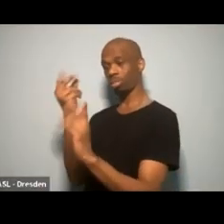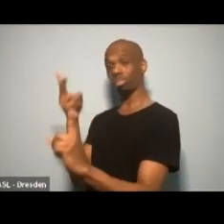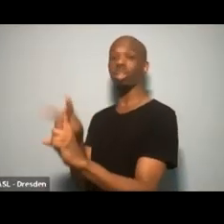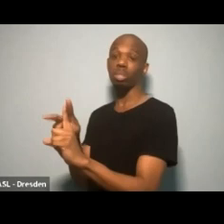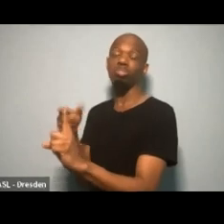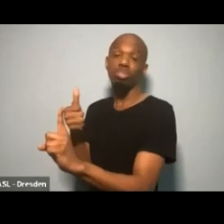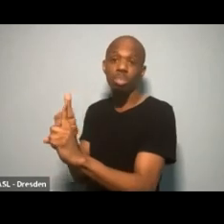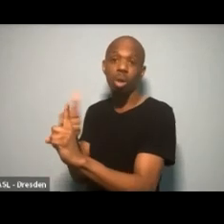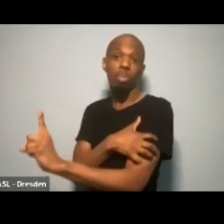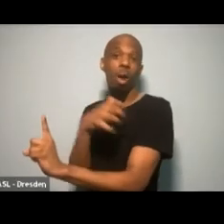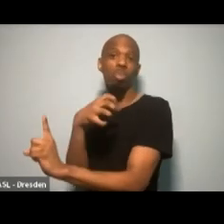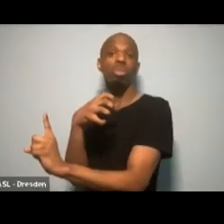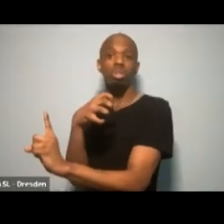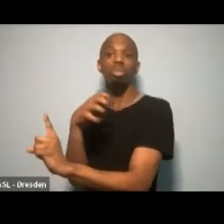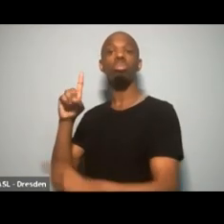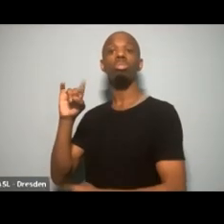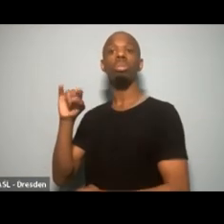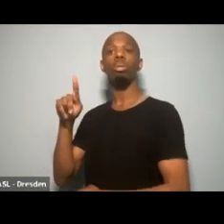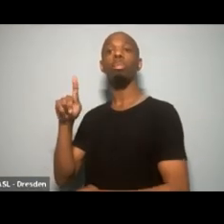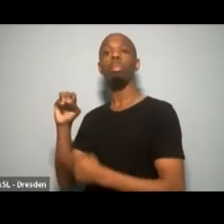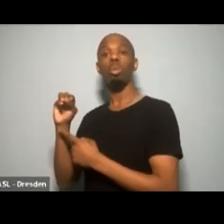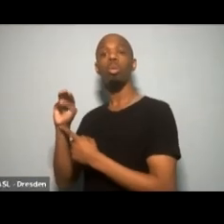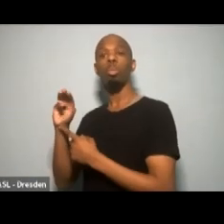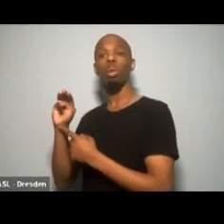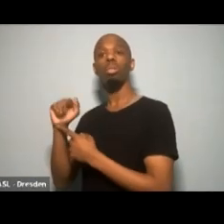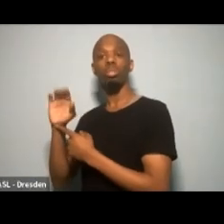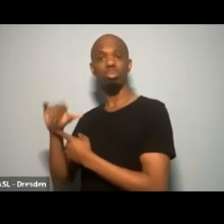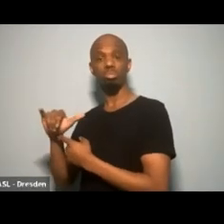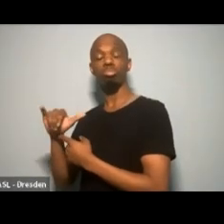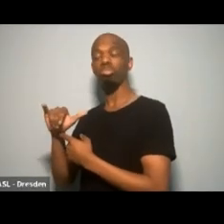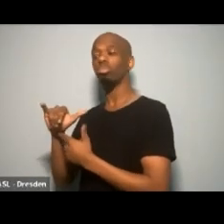The contributions here deliver provocative perspectives